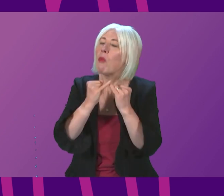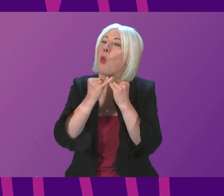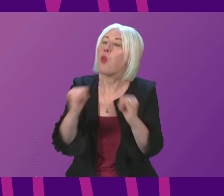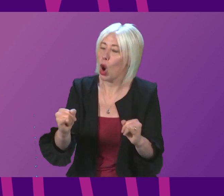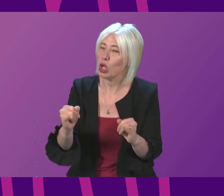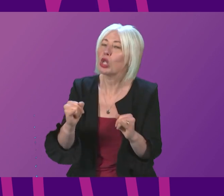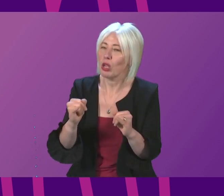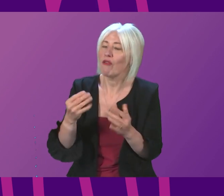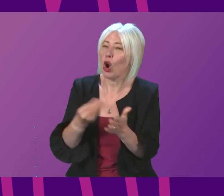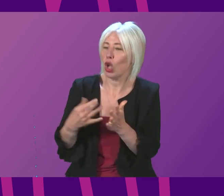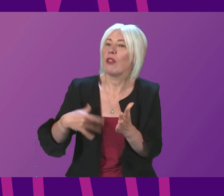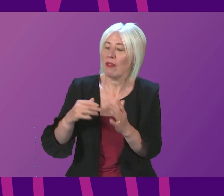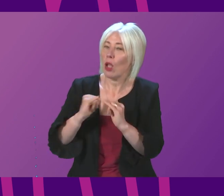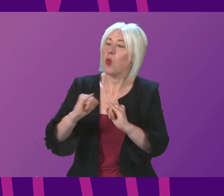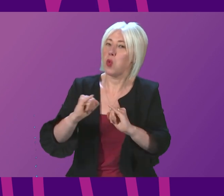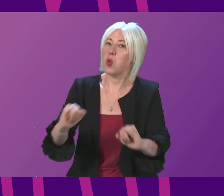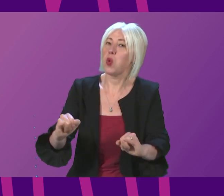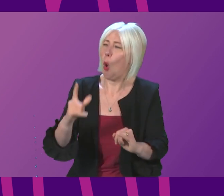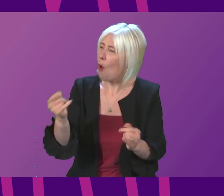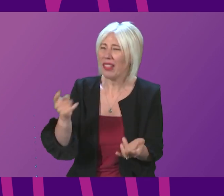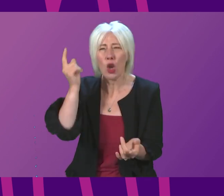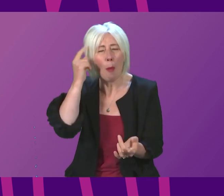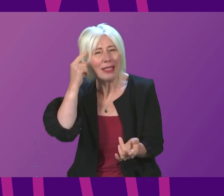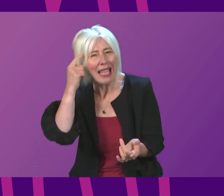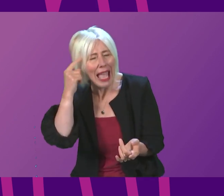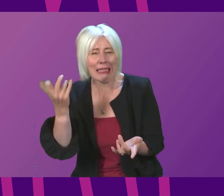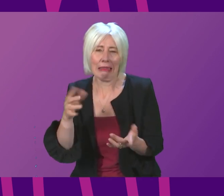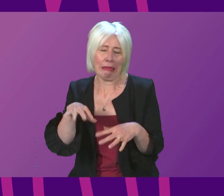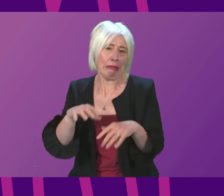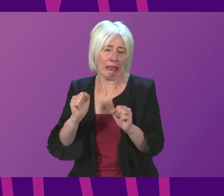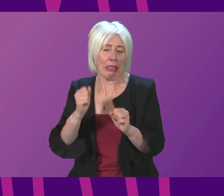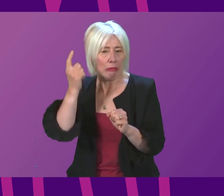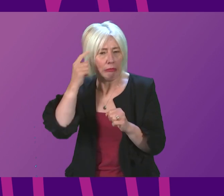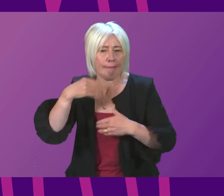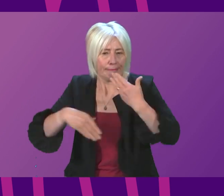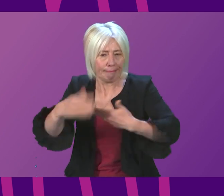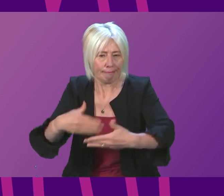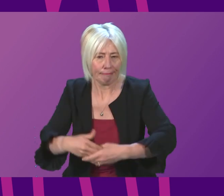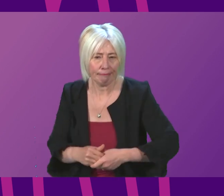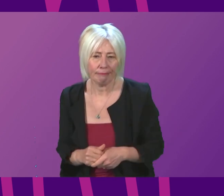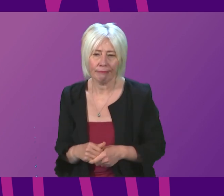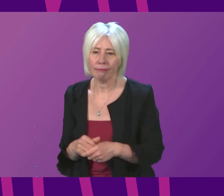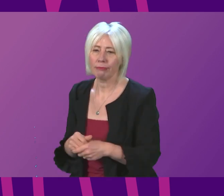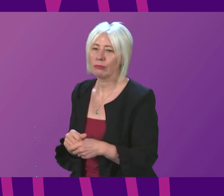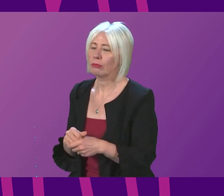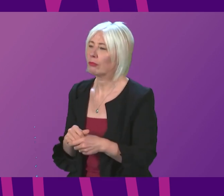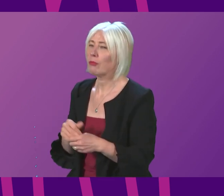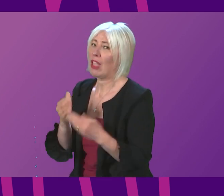I hope that common sense and decency on the part of the UK Government quickly prevail.